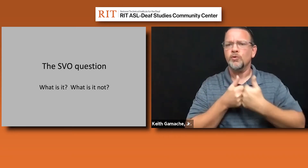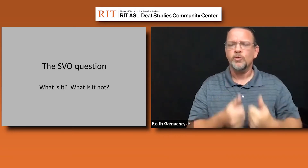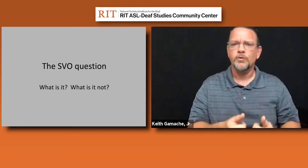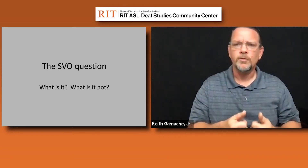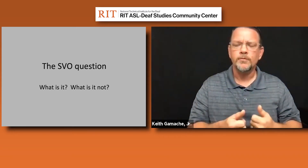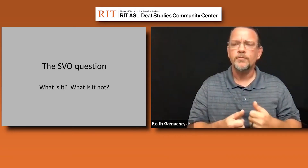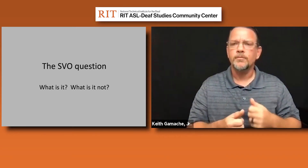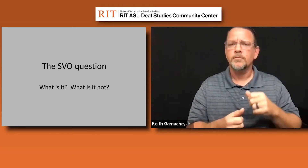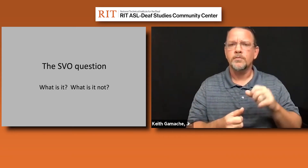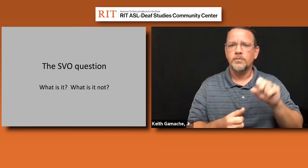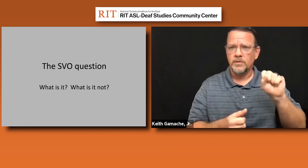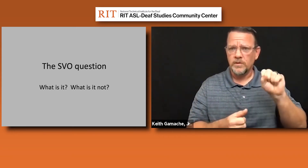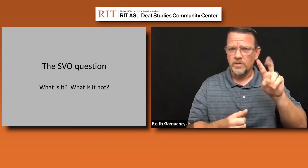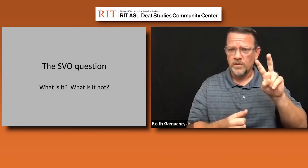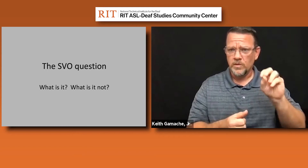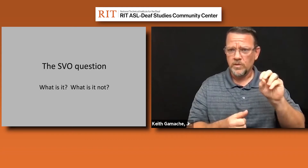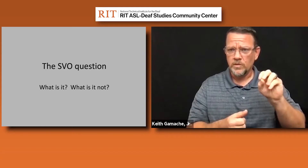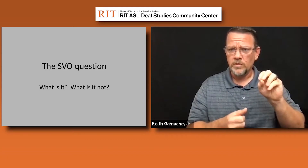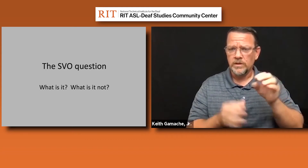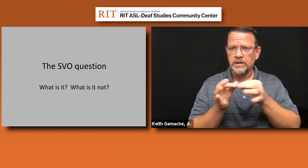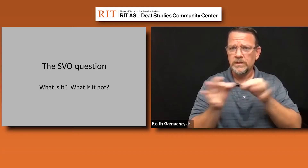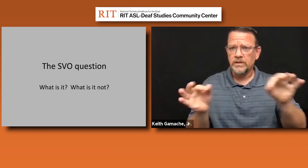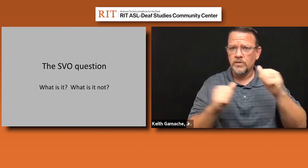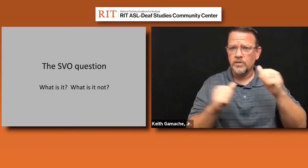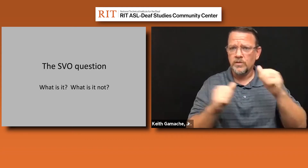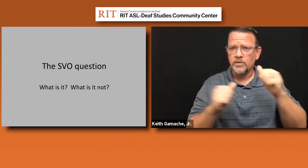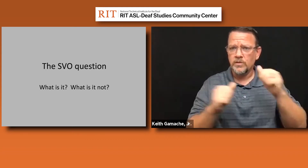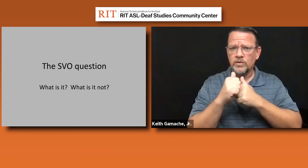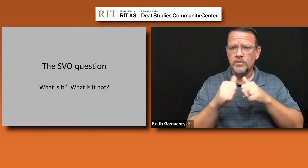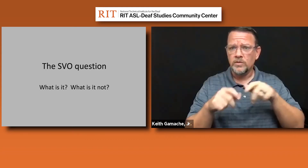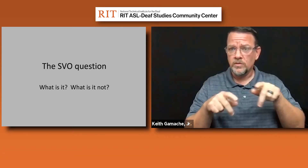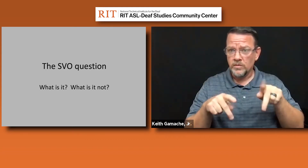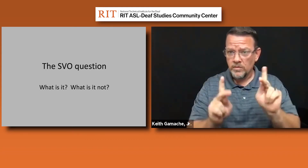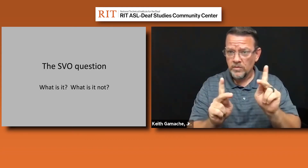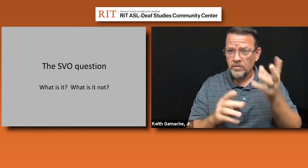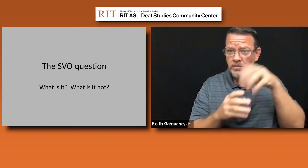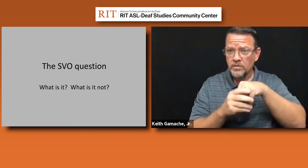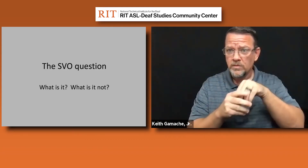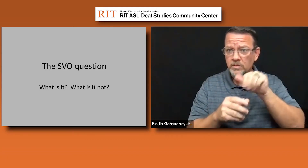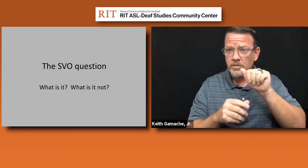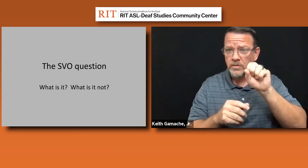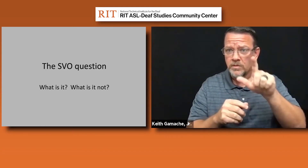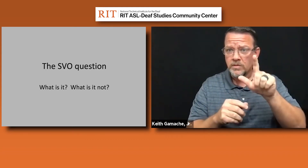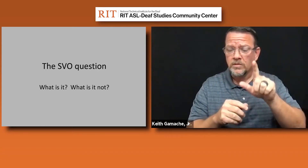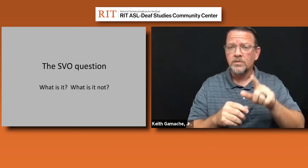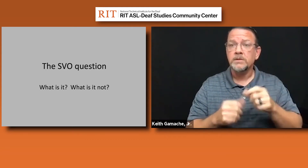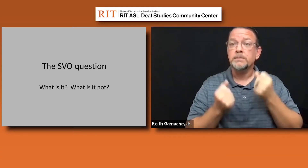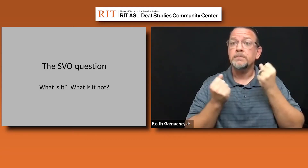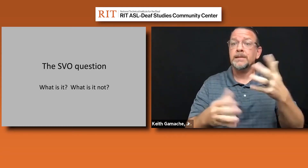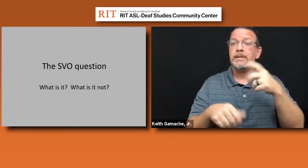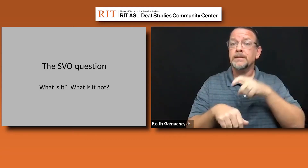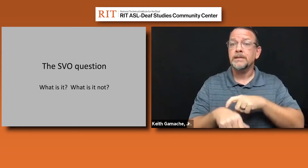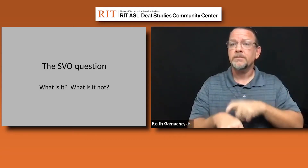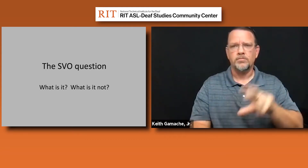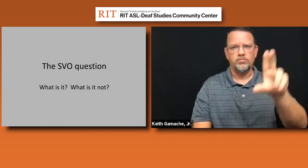and I'm often challenged. People will ask if the subject-verb-object syntax order is OK and allowed in ASL.